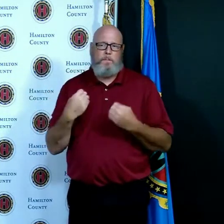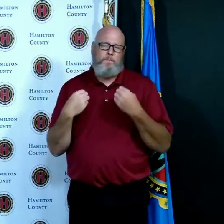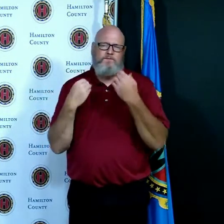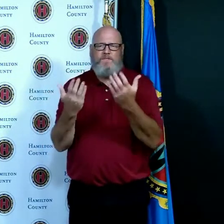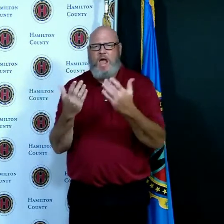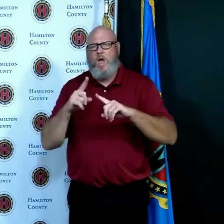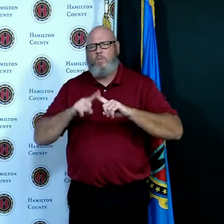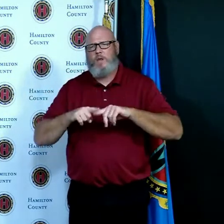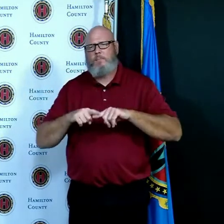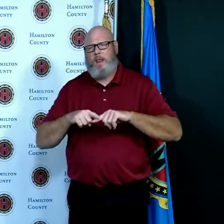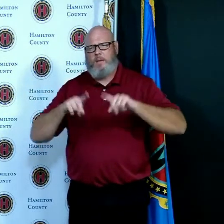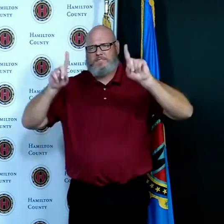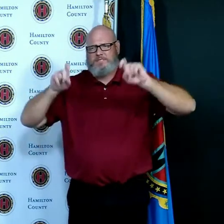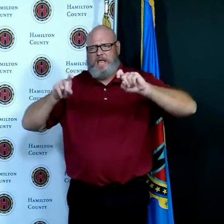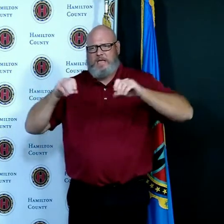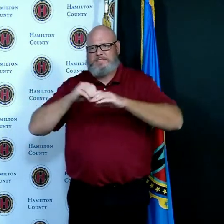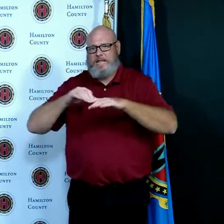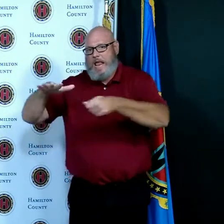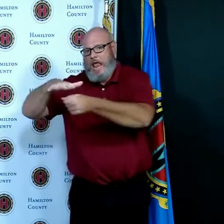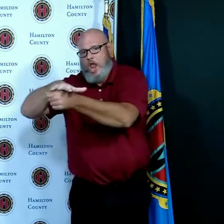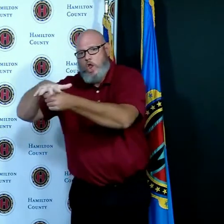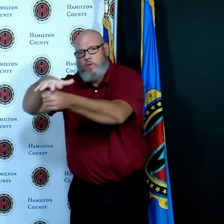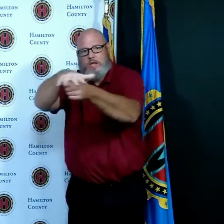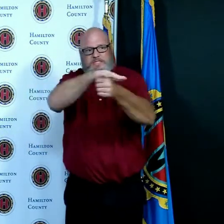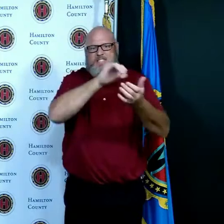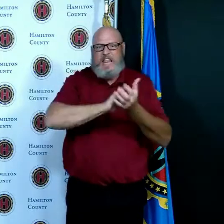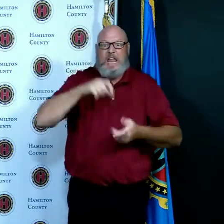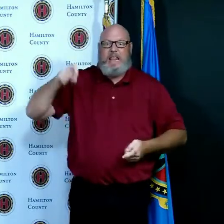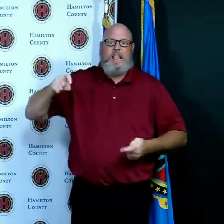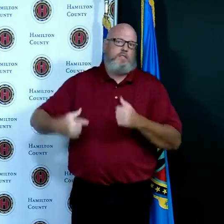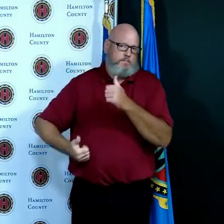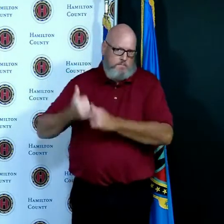so Hamilton County is providing additional resources to areas seeing an